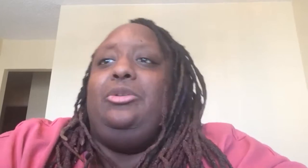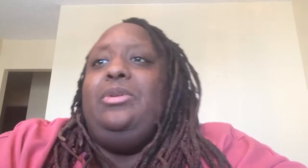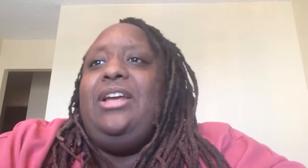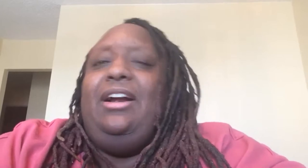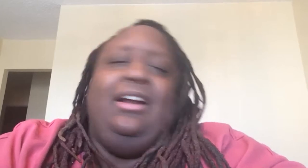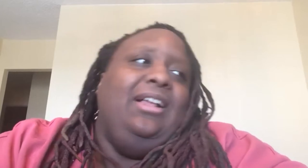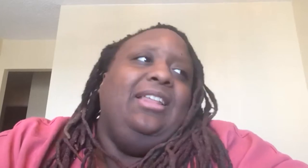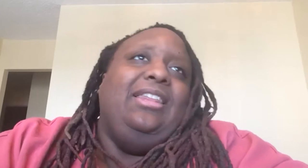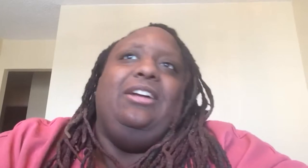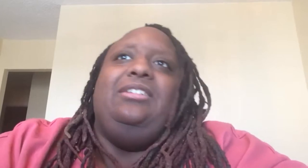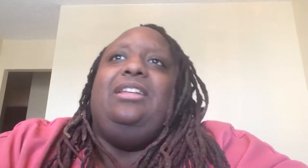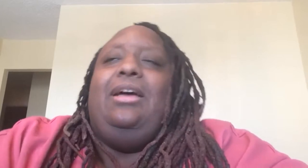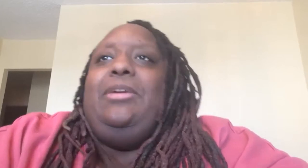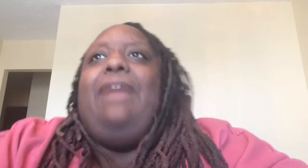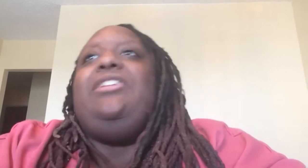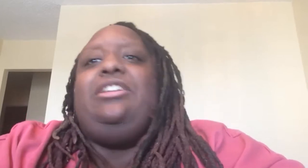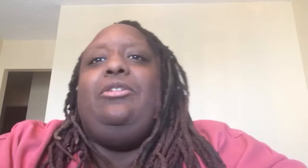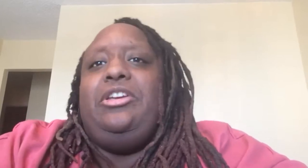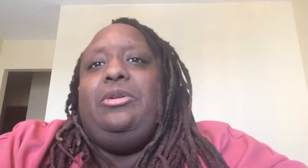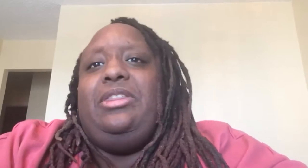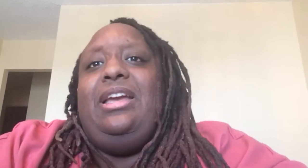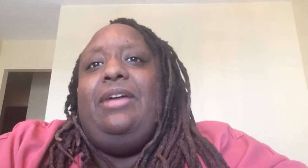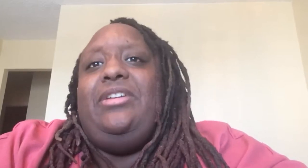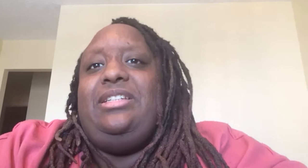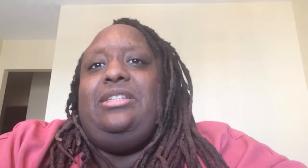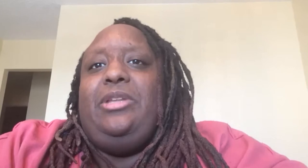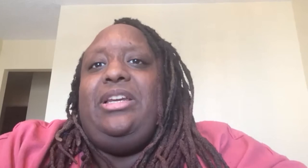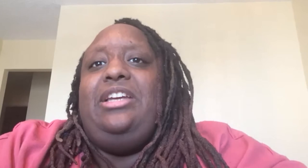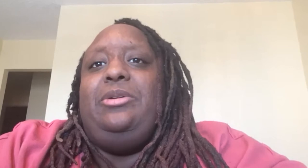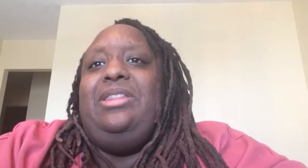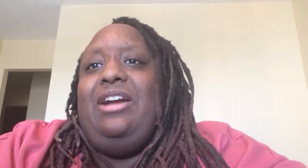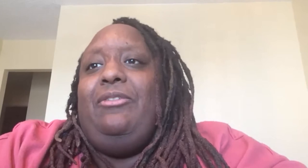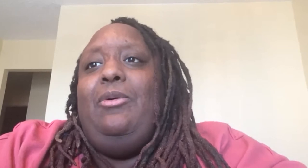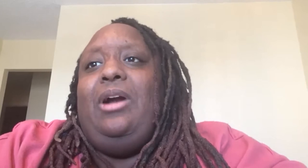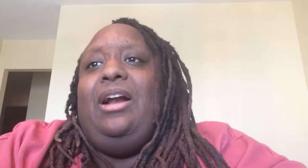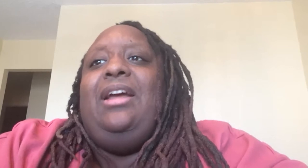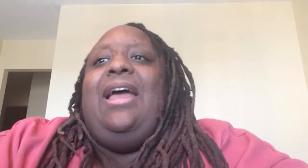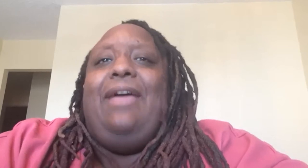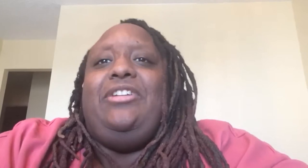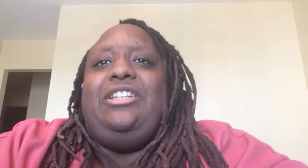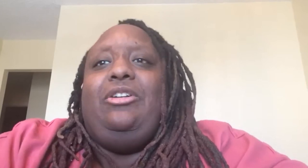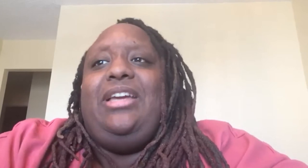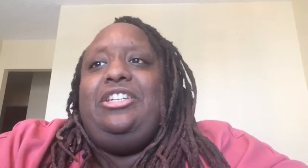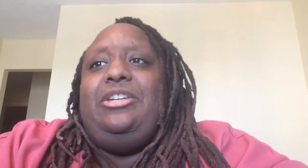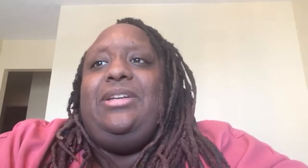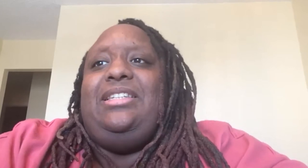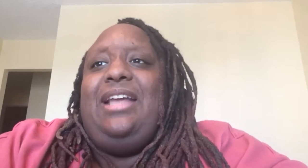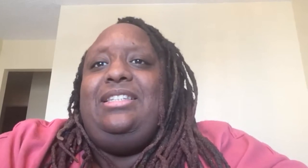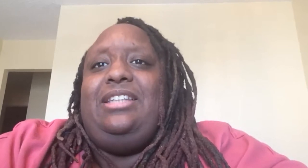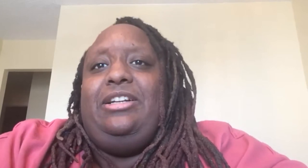I mean, every single thing you could think of is a disability issue and, therefore, every single issue is necessary to address.